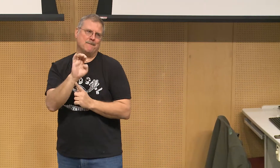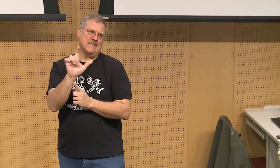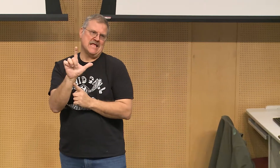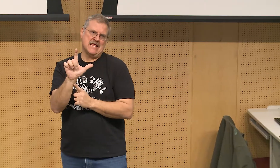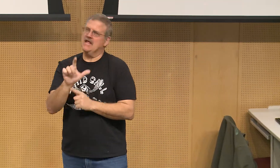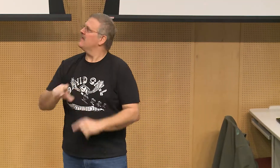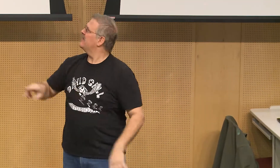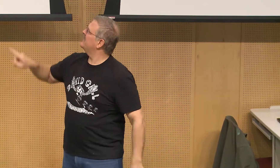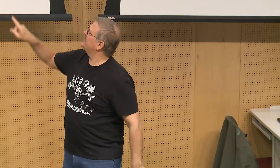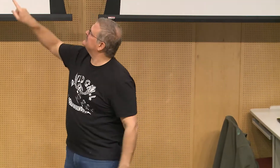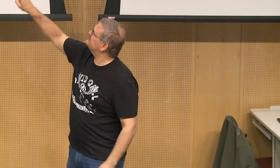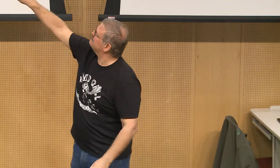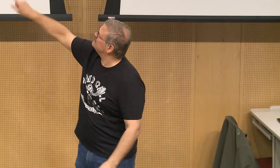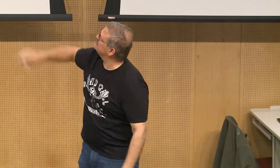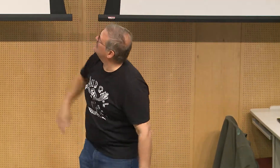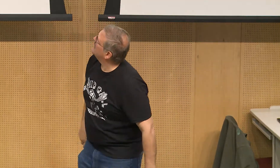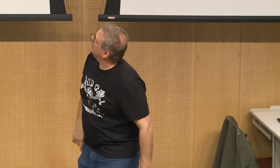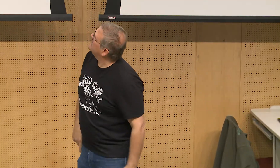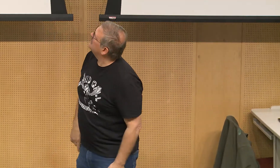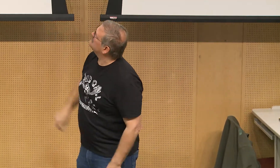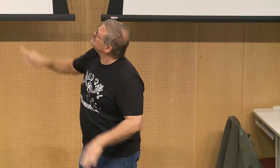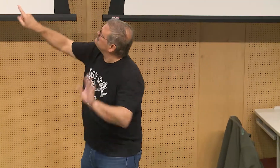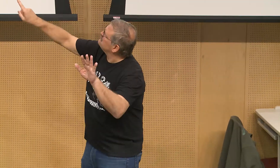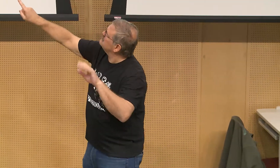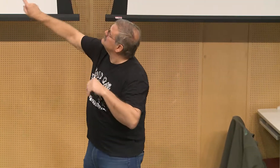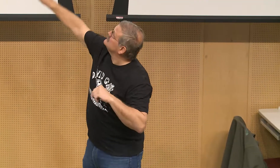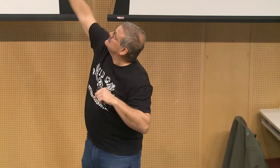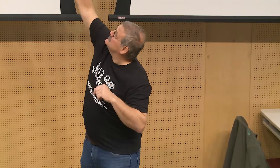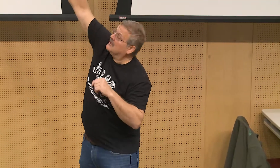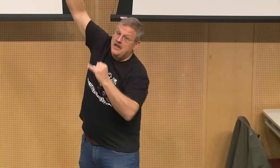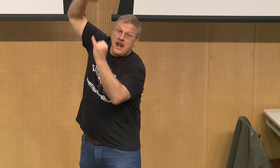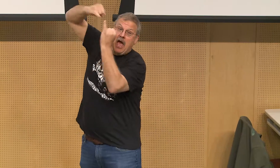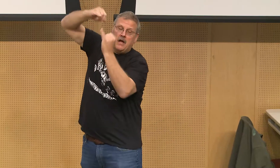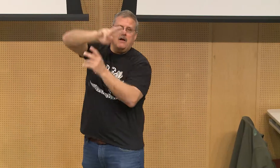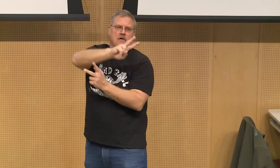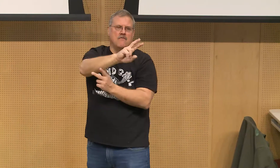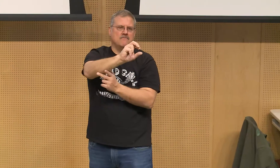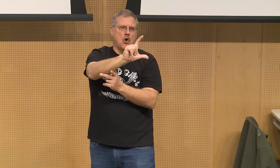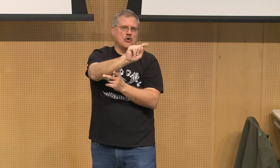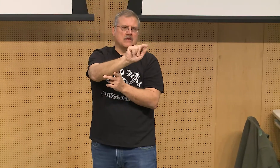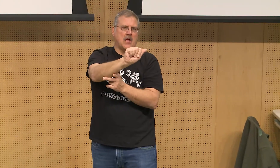and put A.G. Bell as the dragon